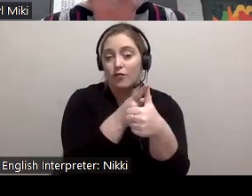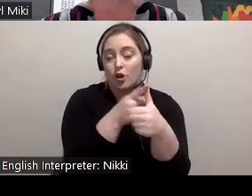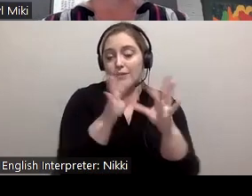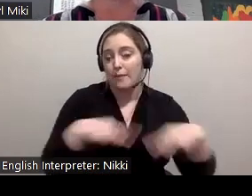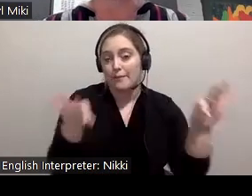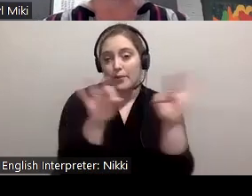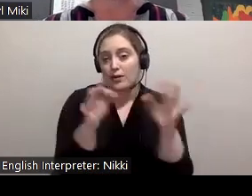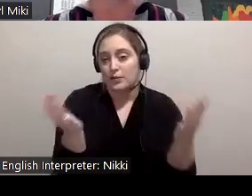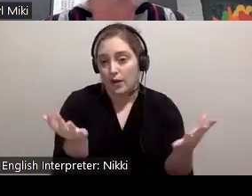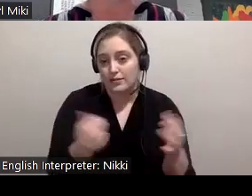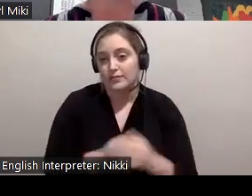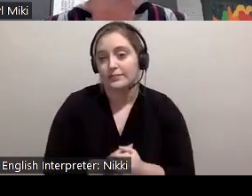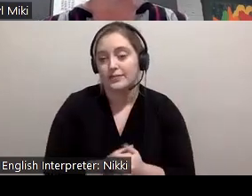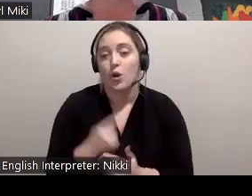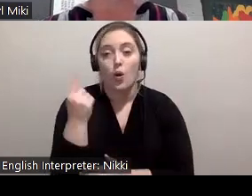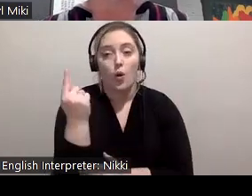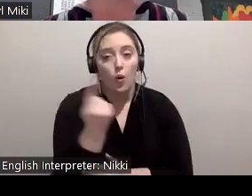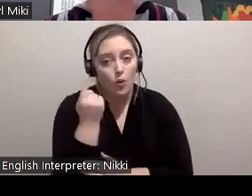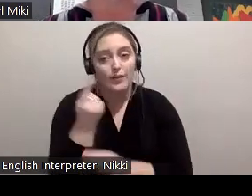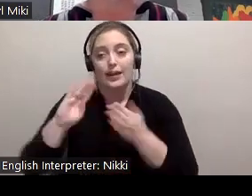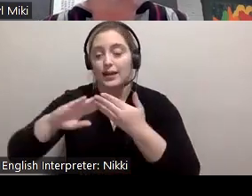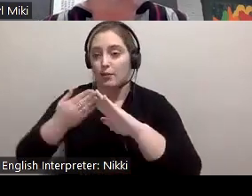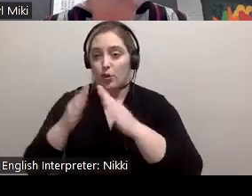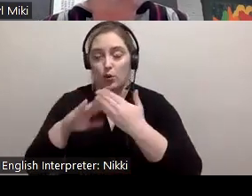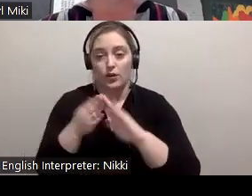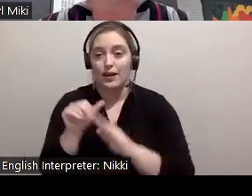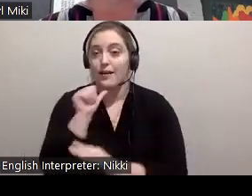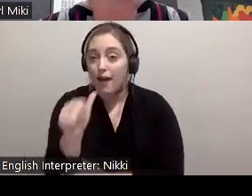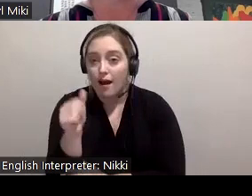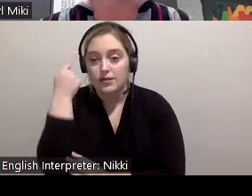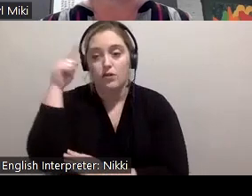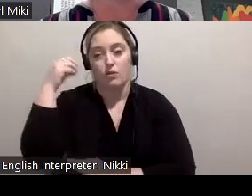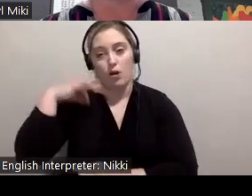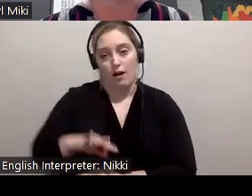only community not for profit organizations are eligible to